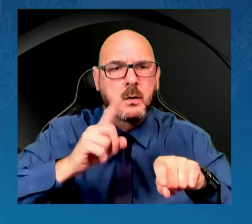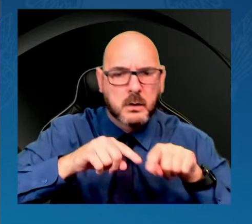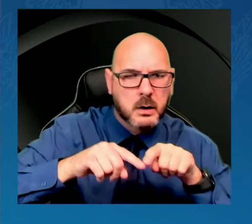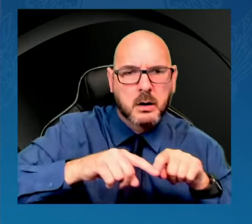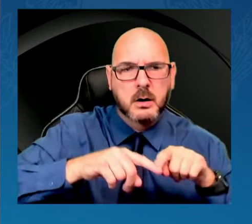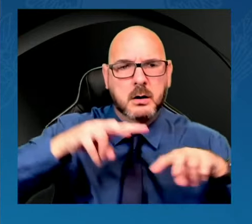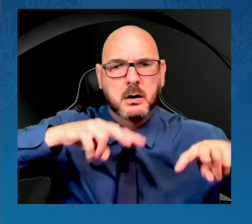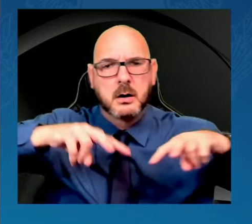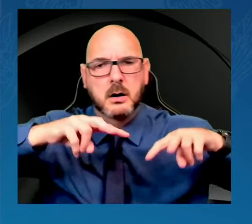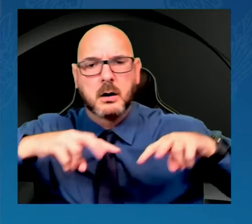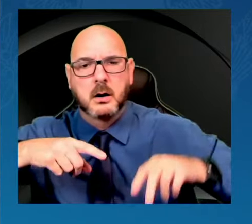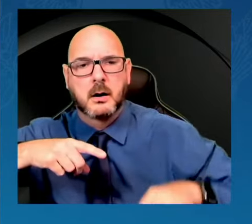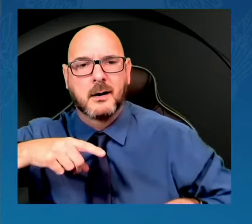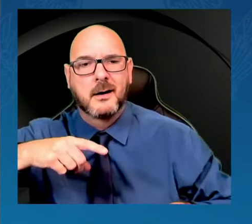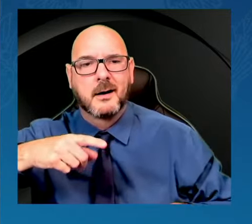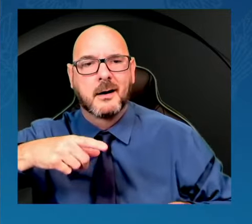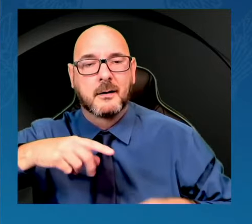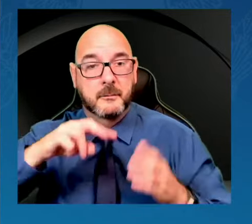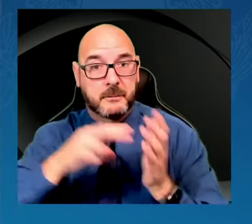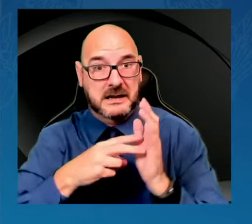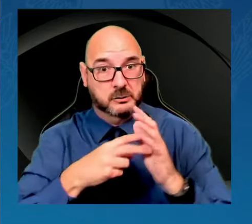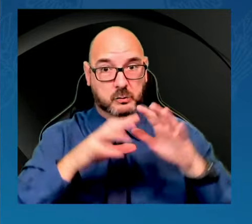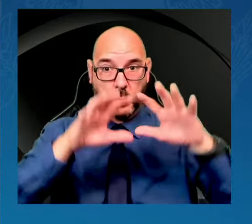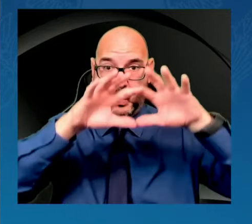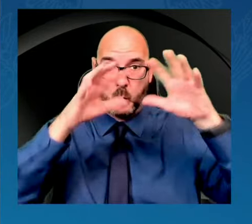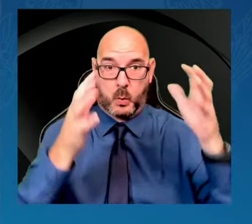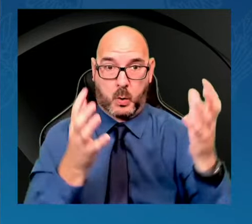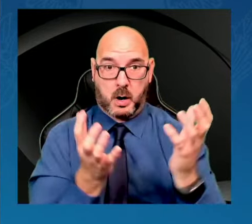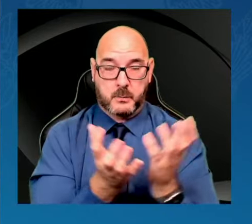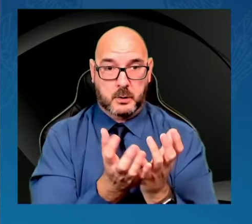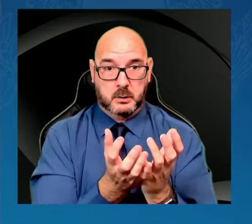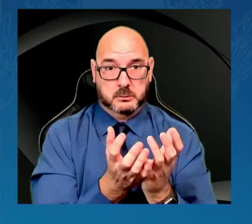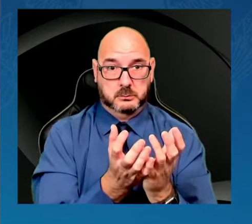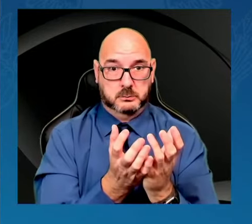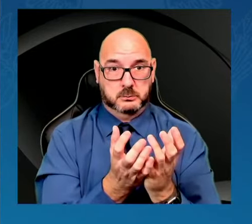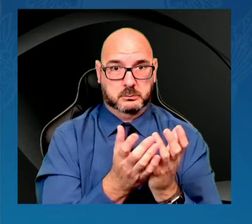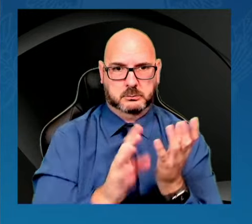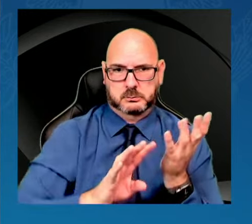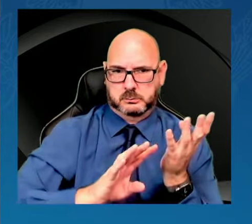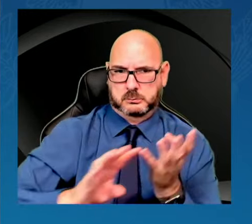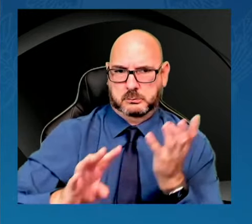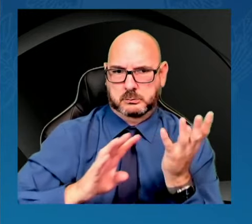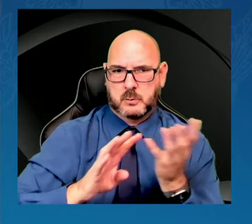of which we are seeing the largest amount of global migration that we have seen in generations --